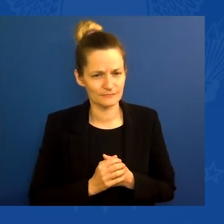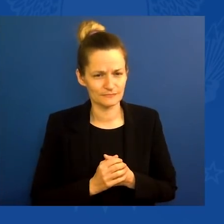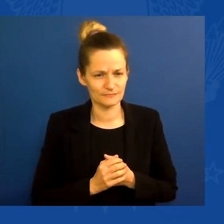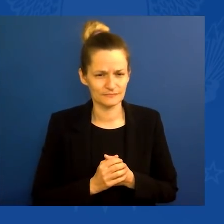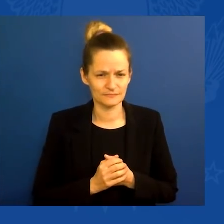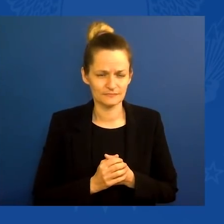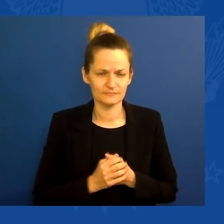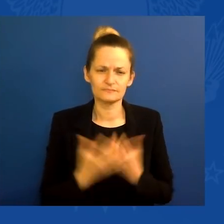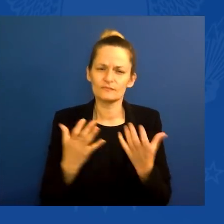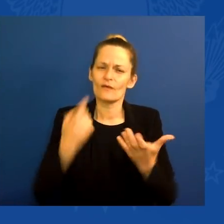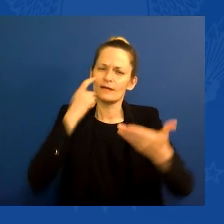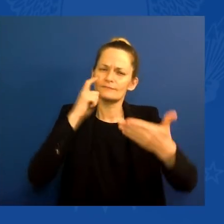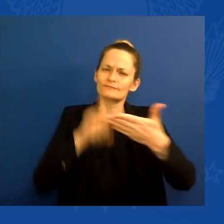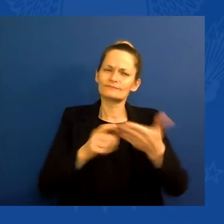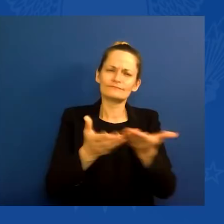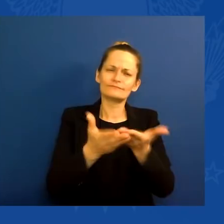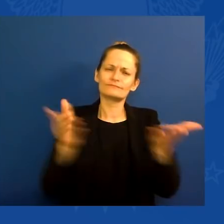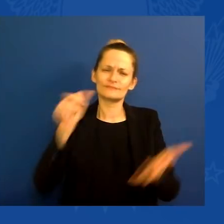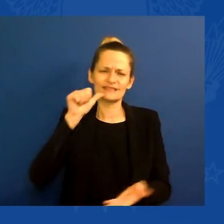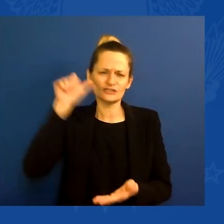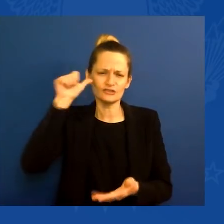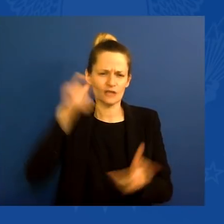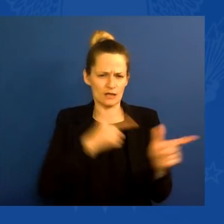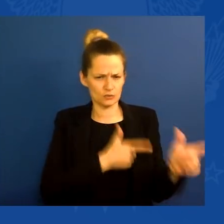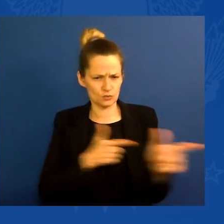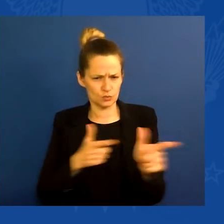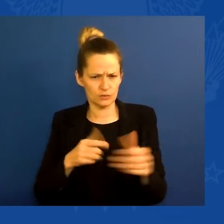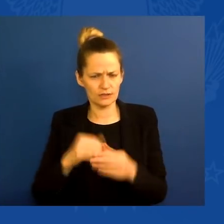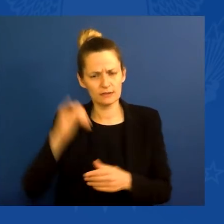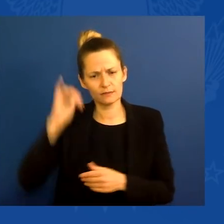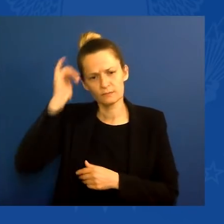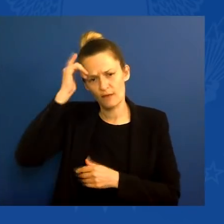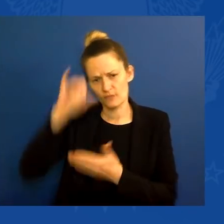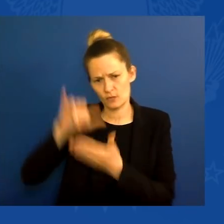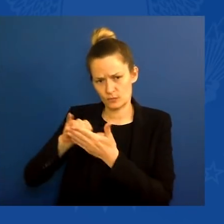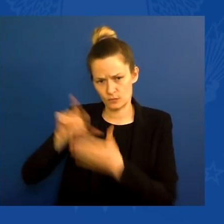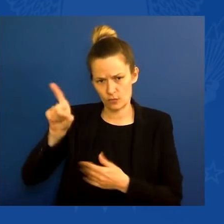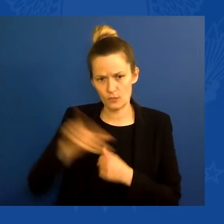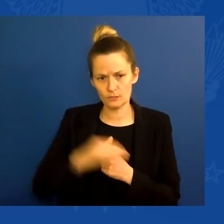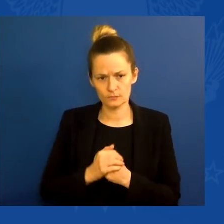A lone gunman, armed with weapons of war and a hate-filled soul,